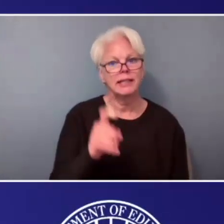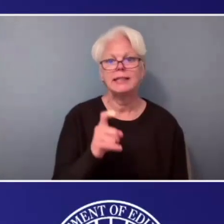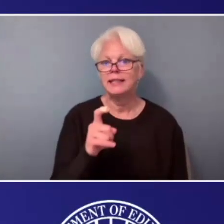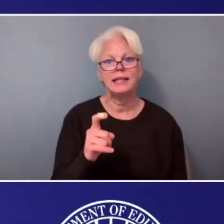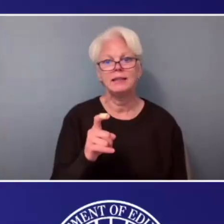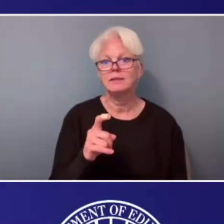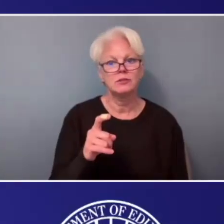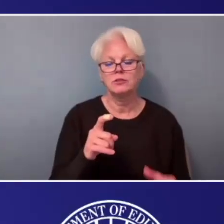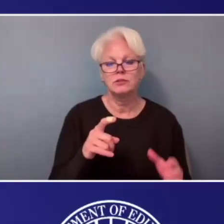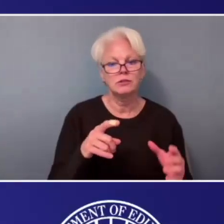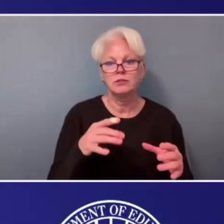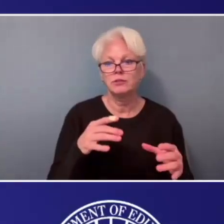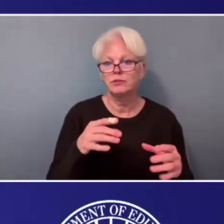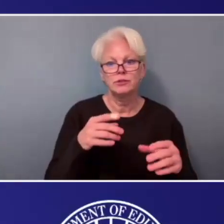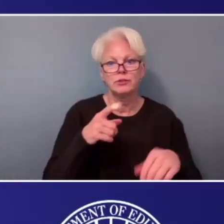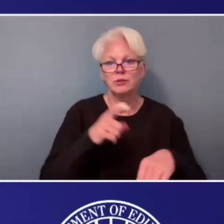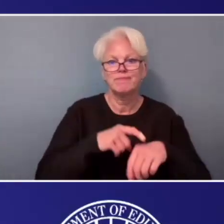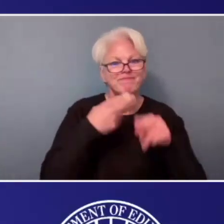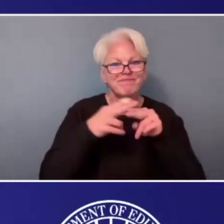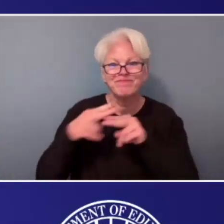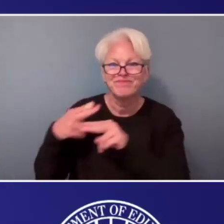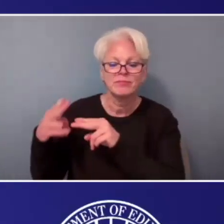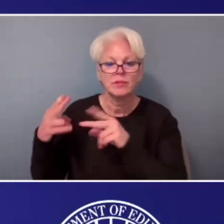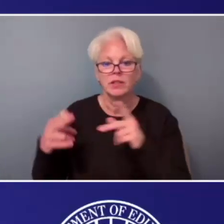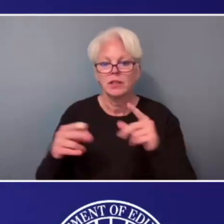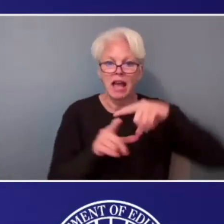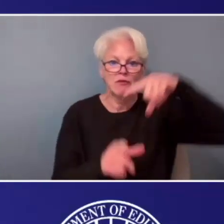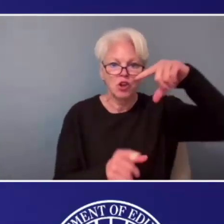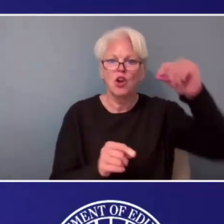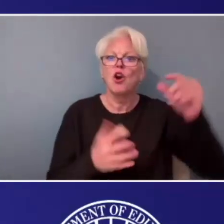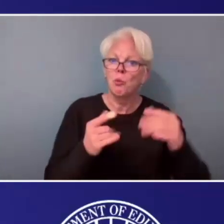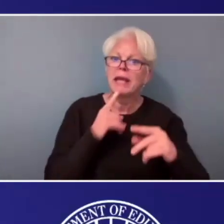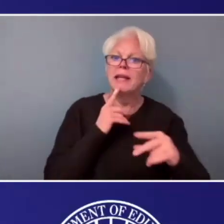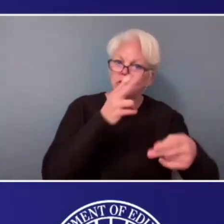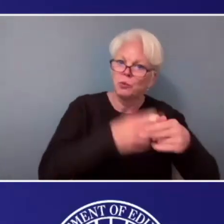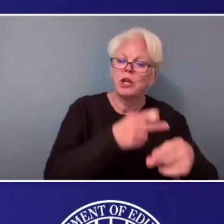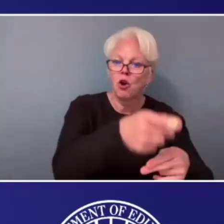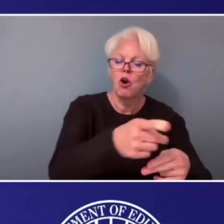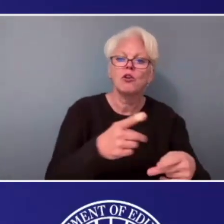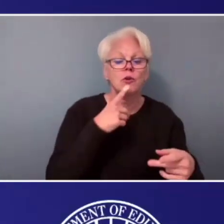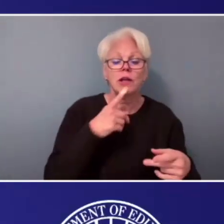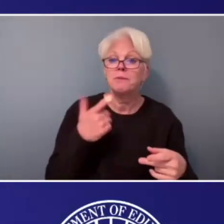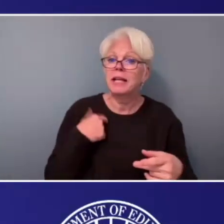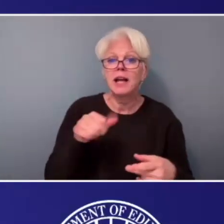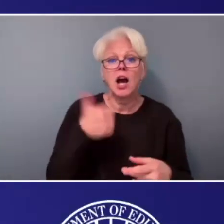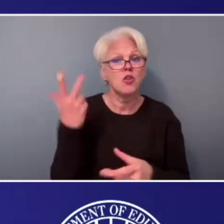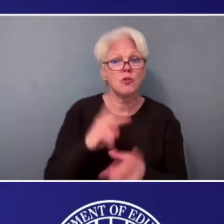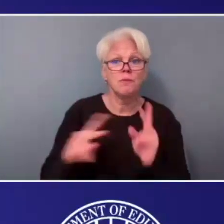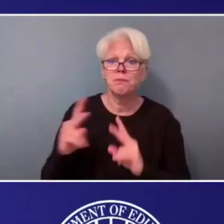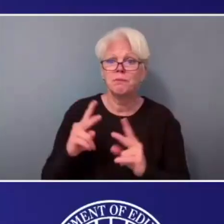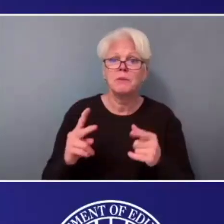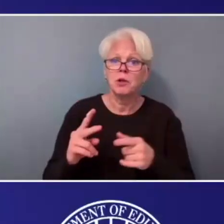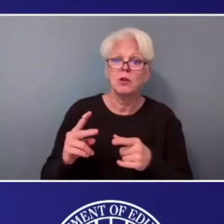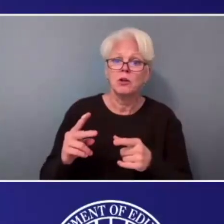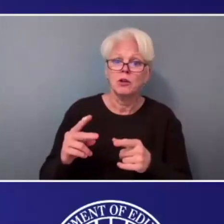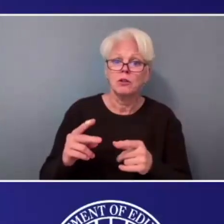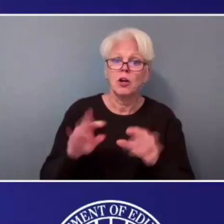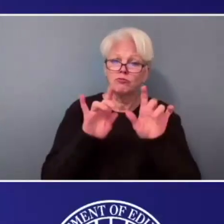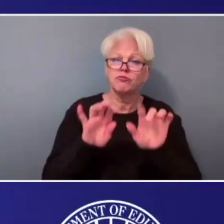little bit, though, with putting up your card and waiting to be called. What's happening is we have people taking a transcript, and it's much easier if they